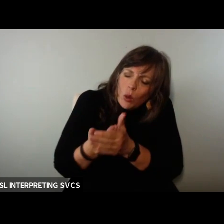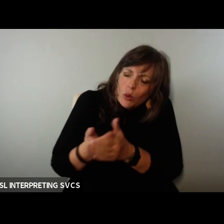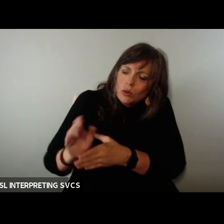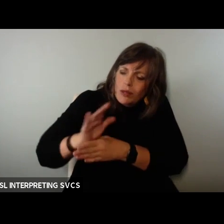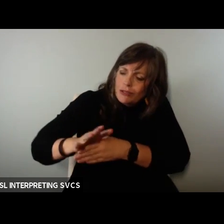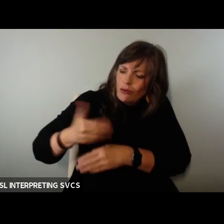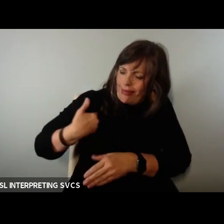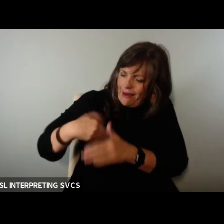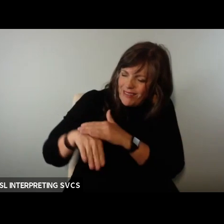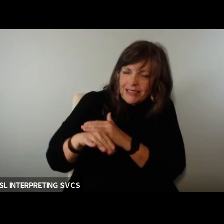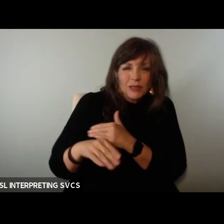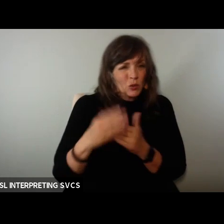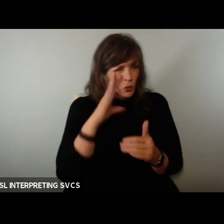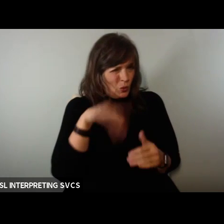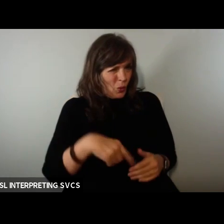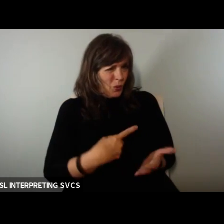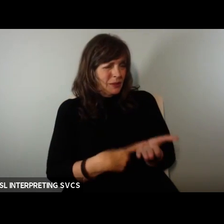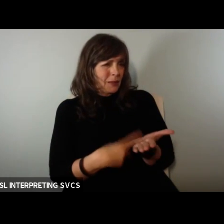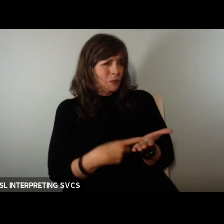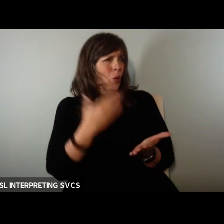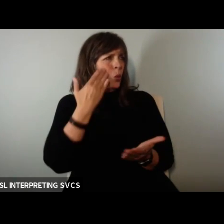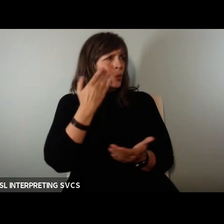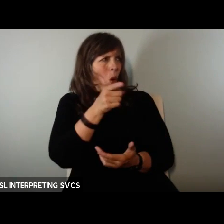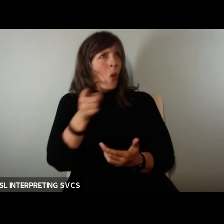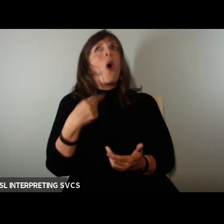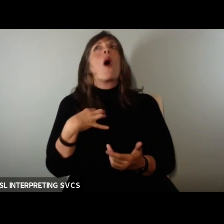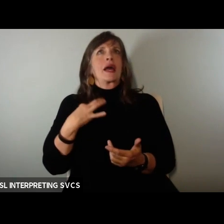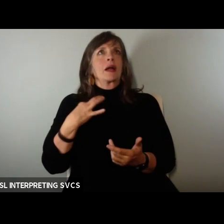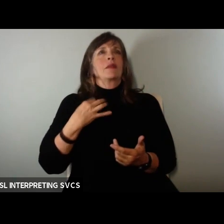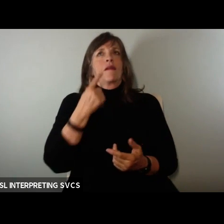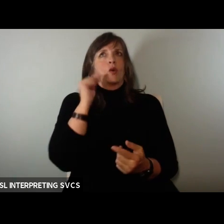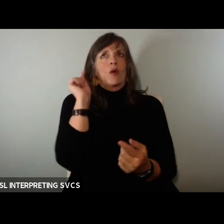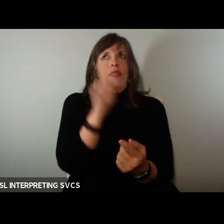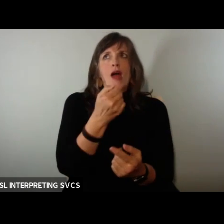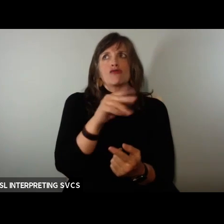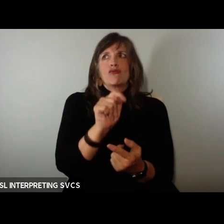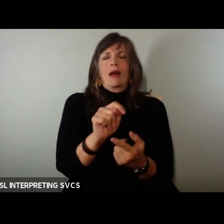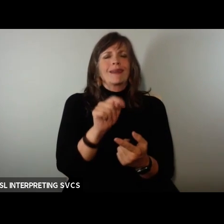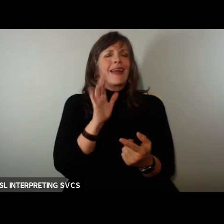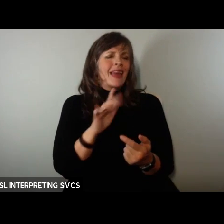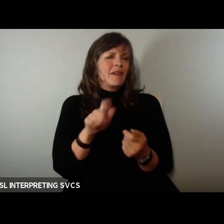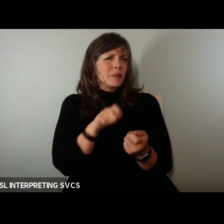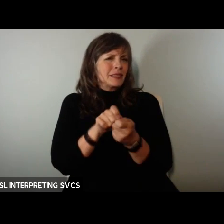And oftentimes people who know to apply for certain grants are people who have a particular type of access